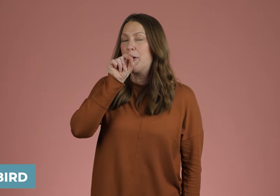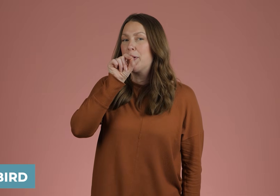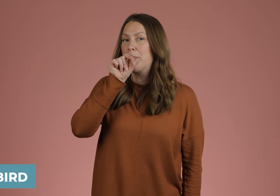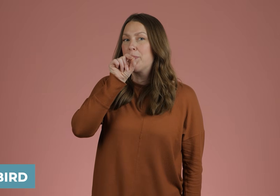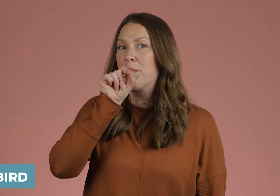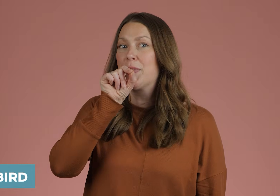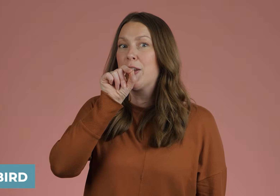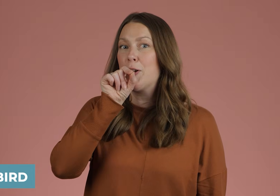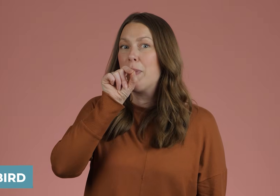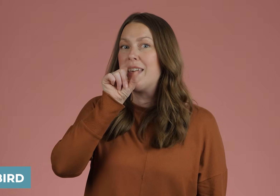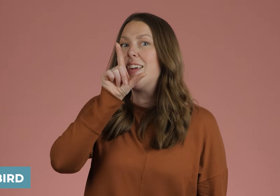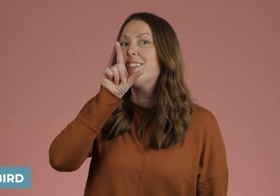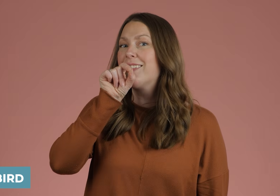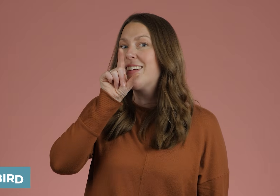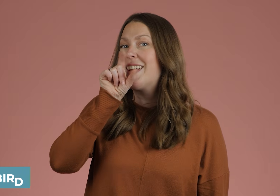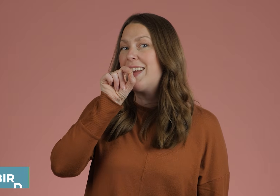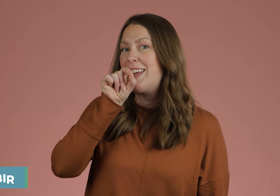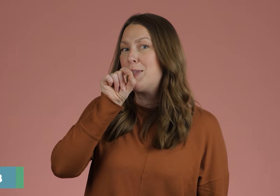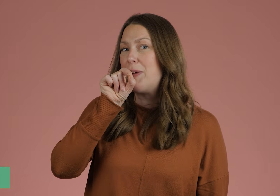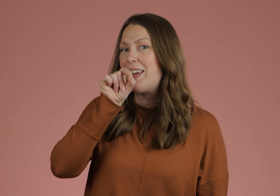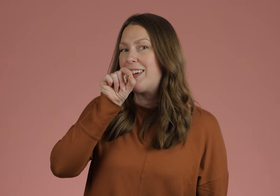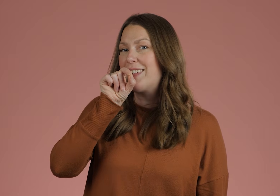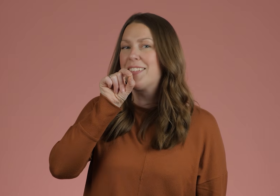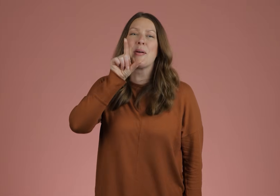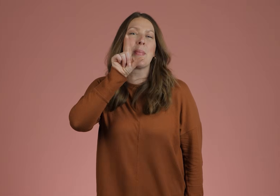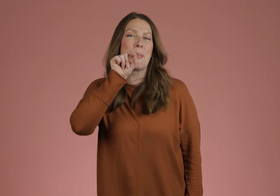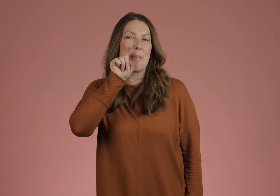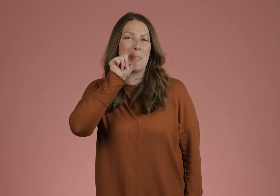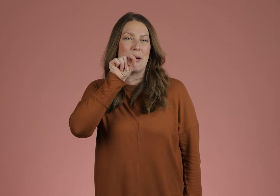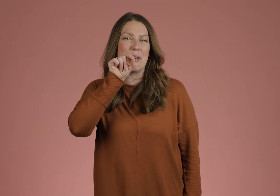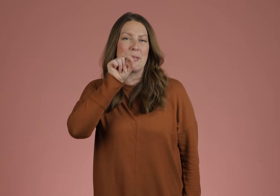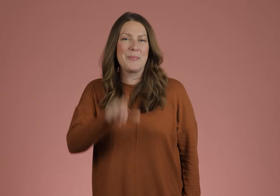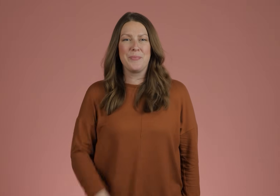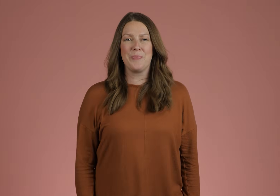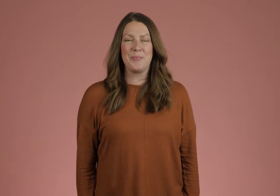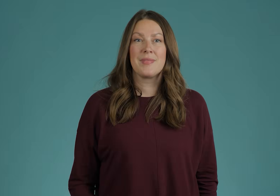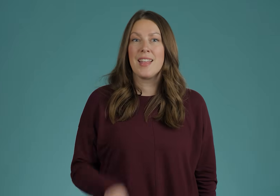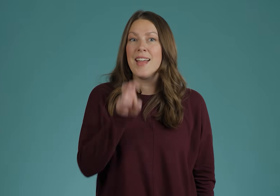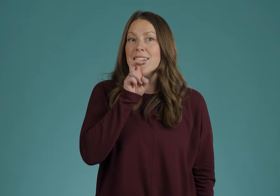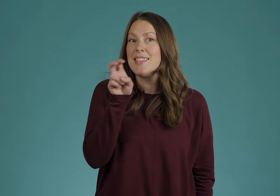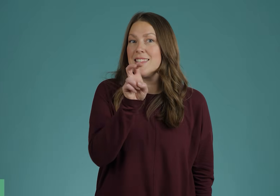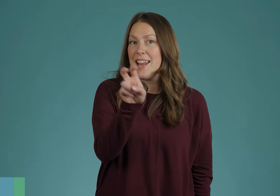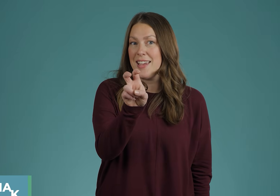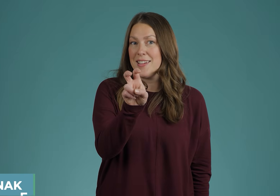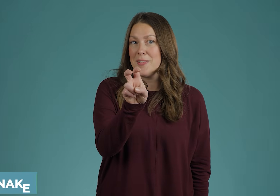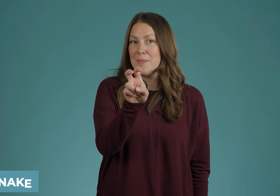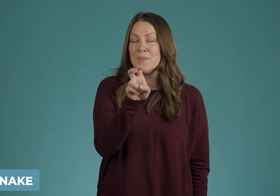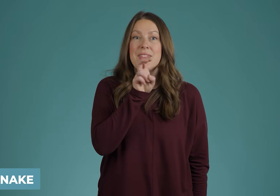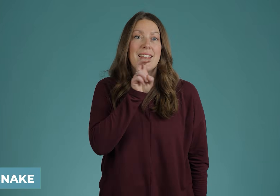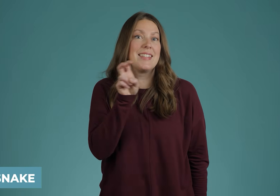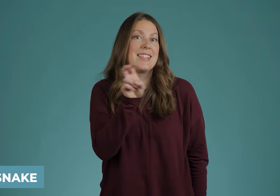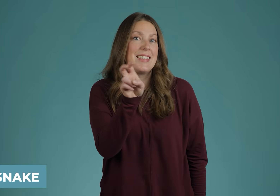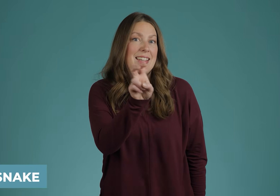Bird. You're making its beak. Bird.